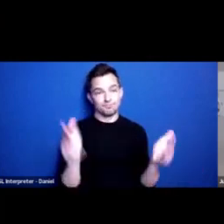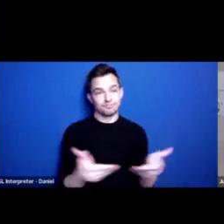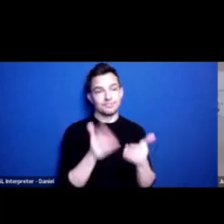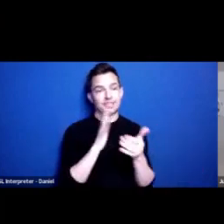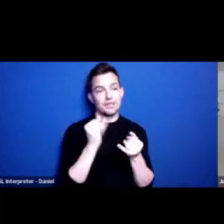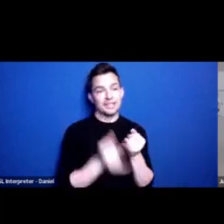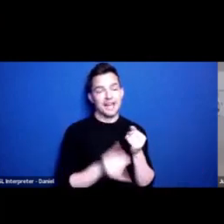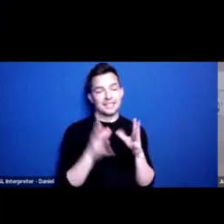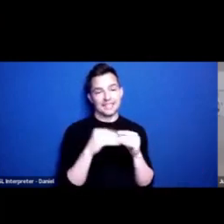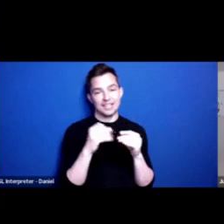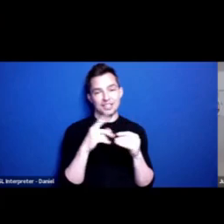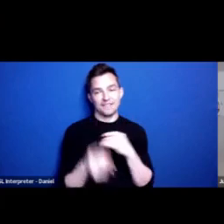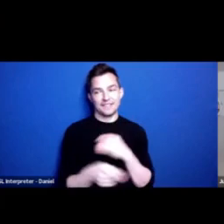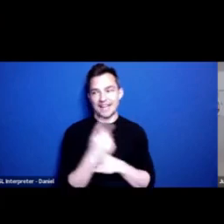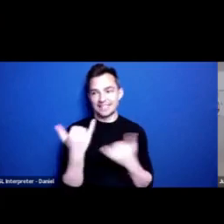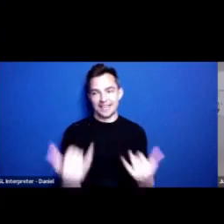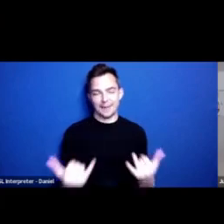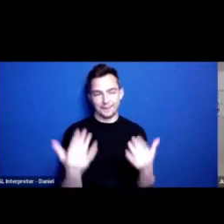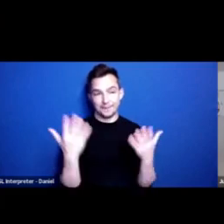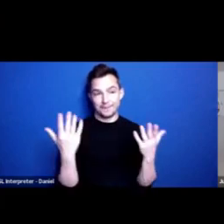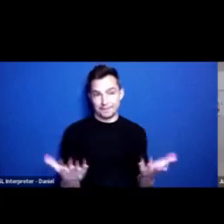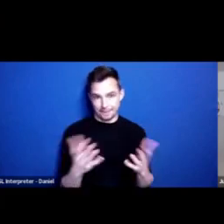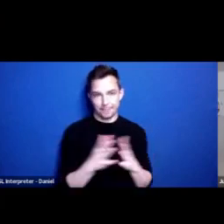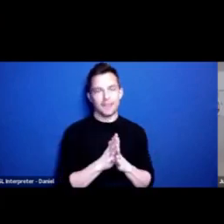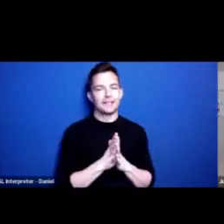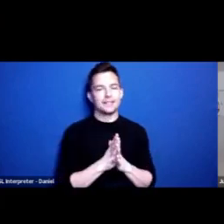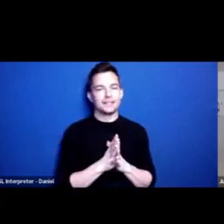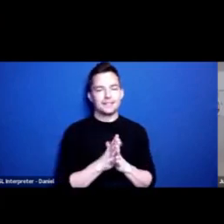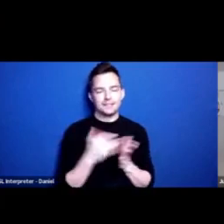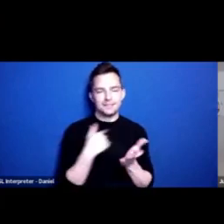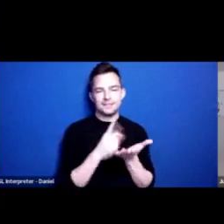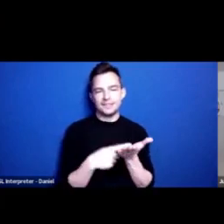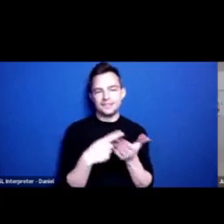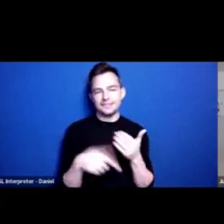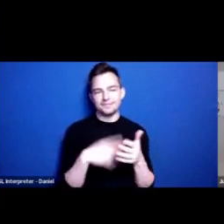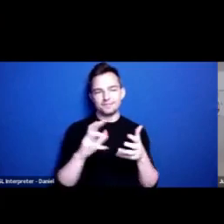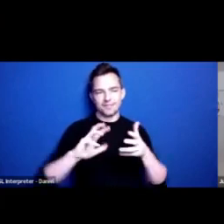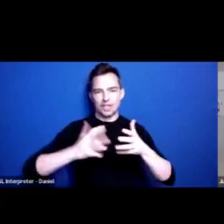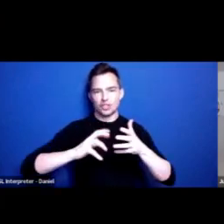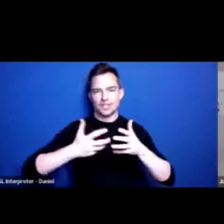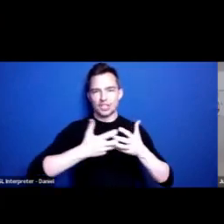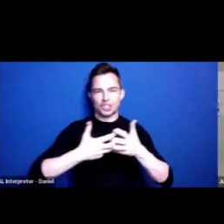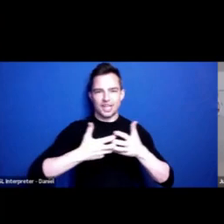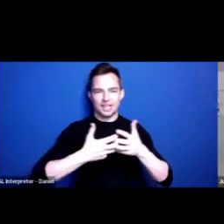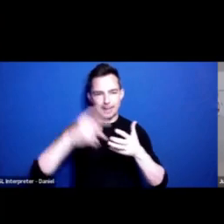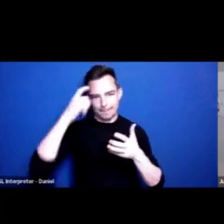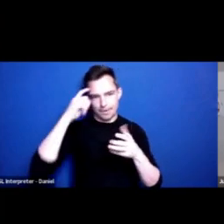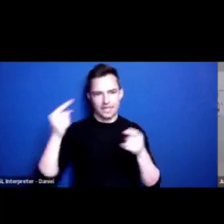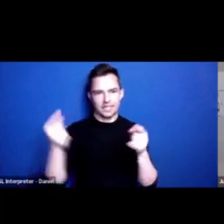session of the day. And we're going to talk about the intersectionality of brain injury and other medical and